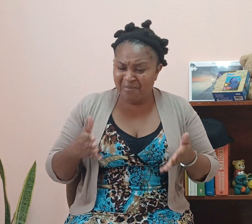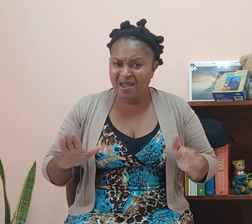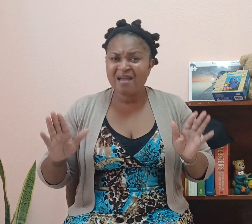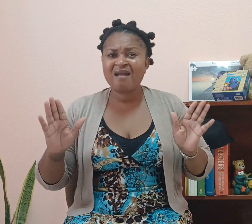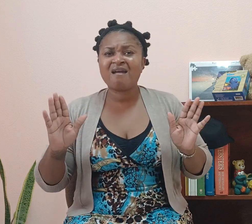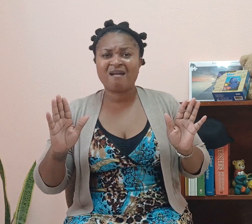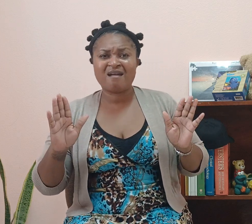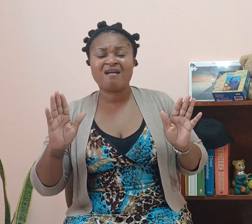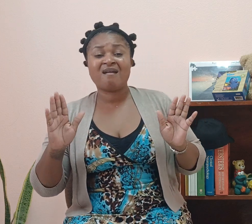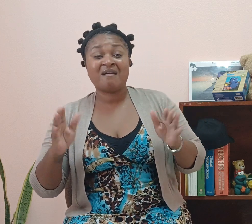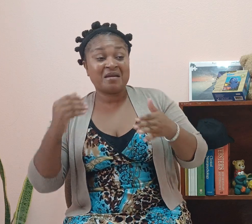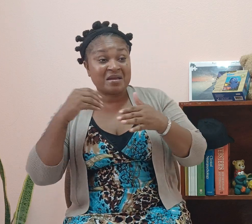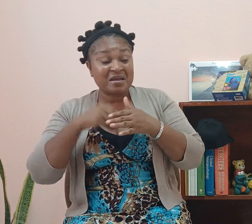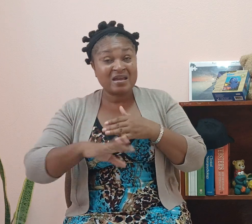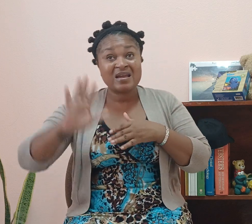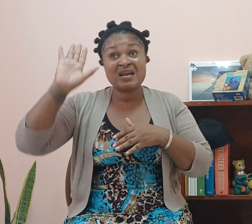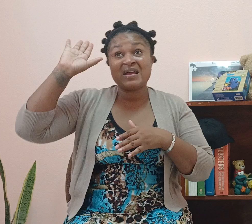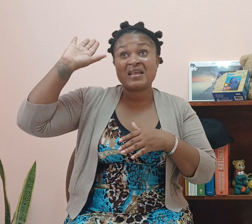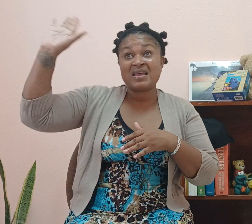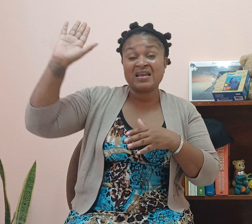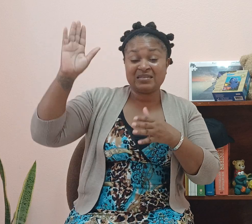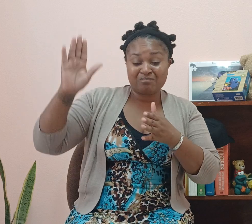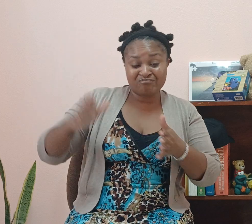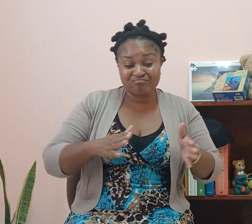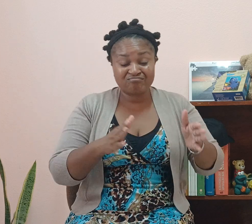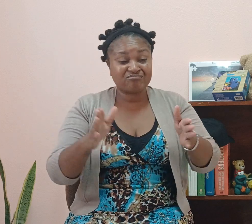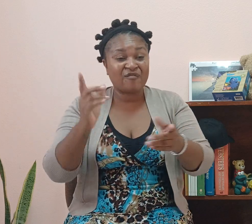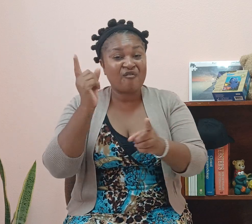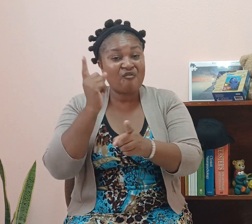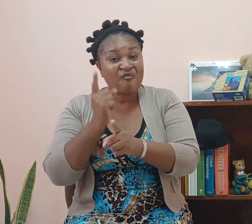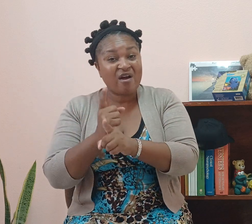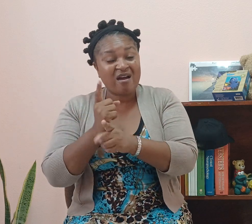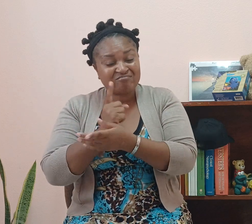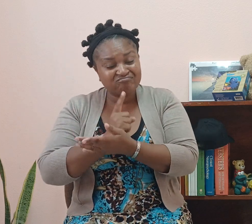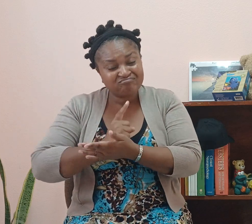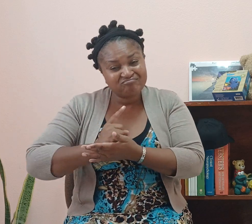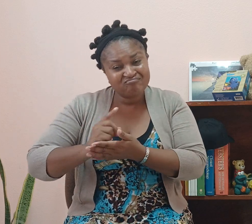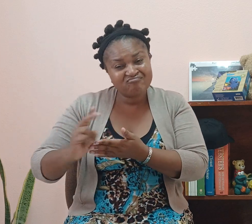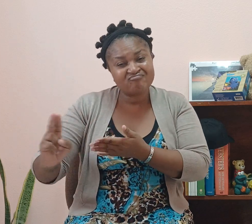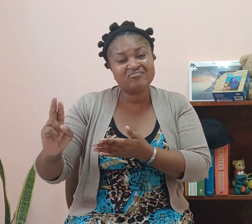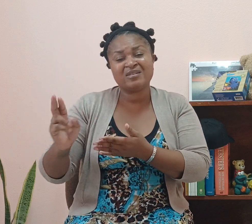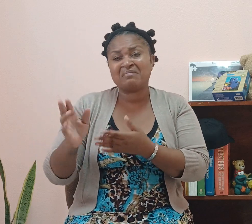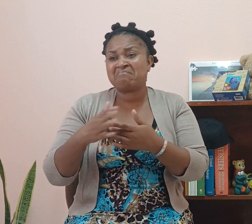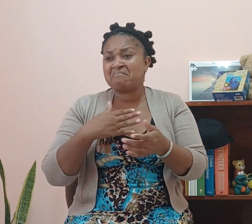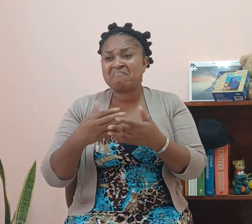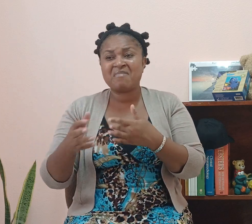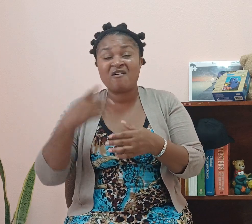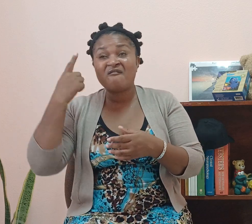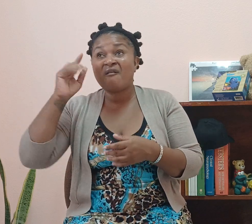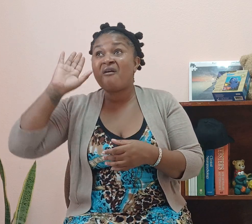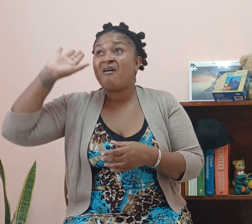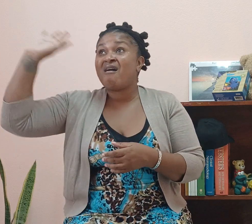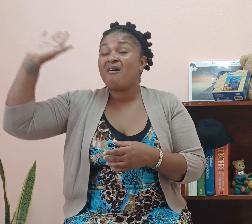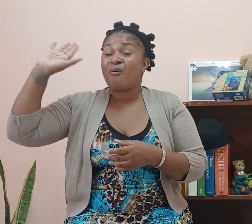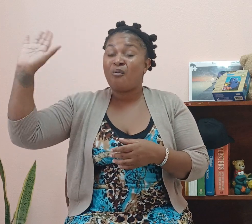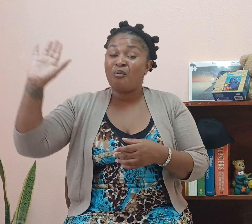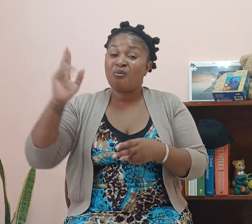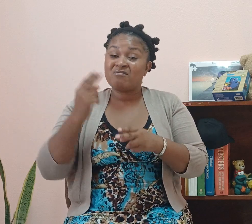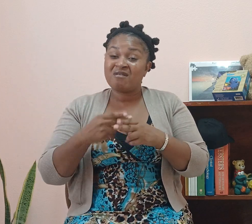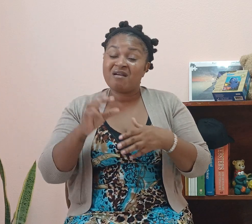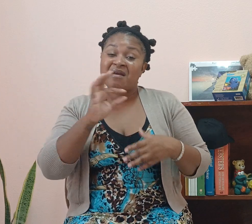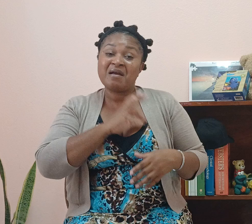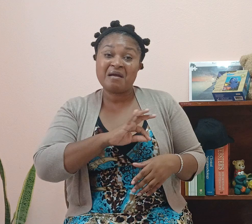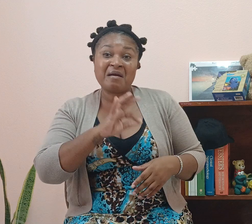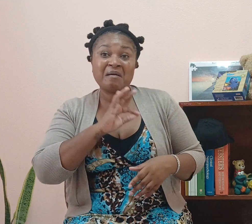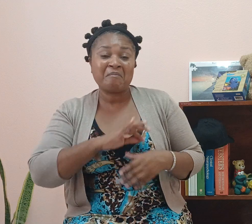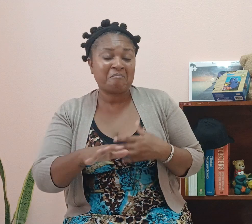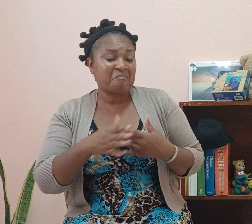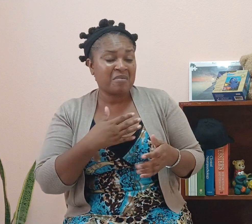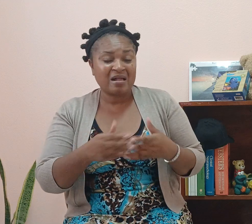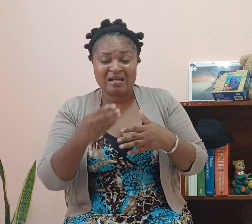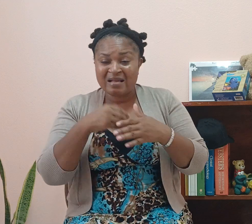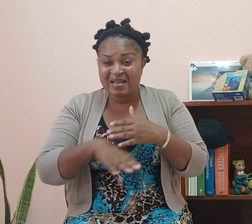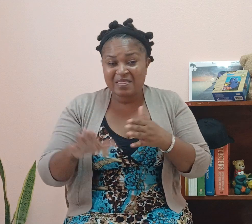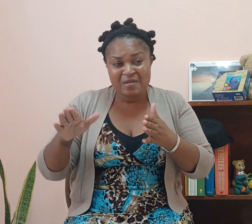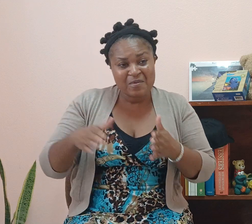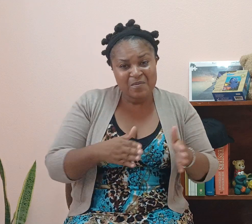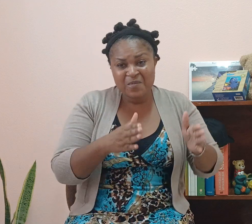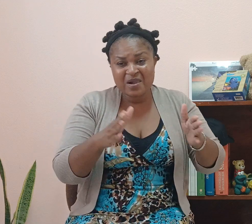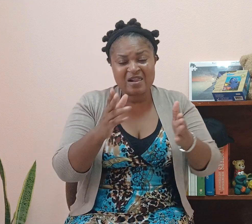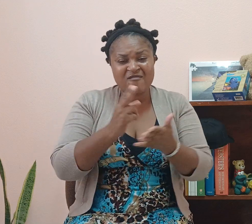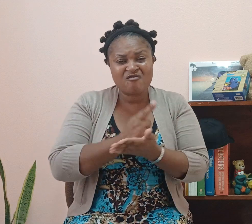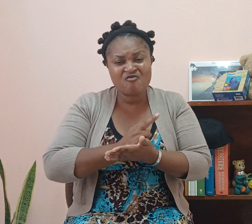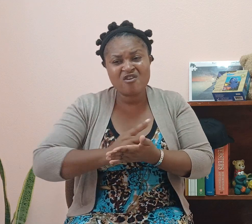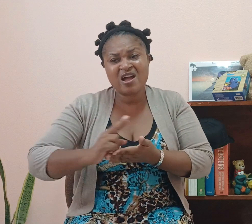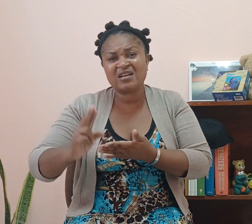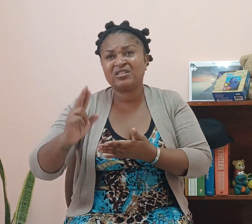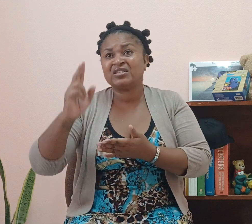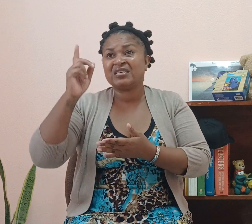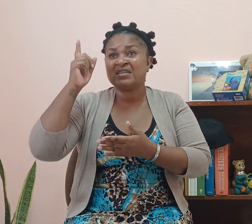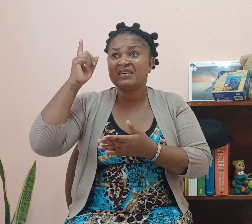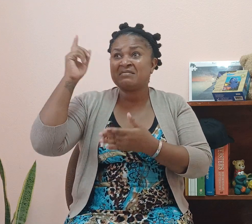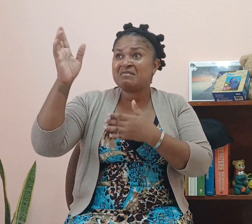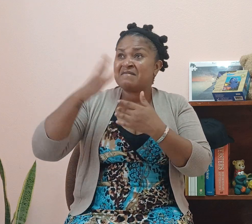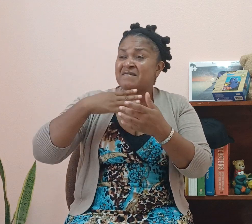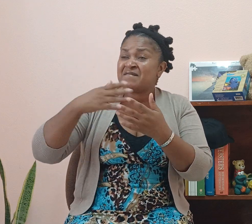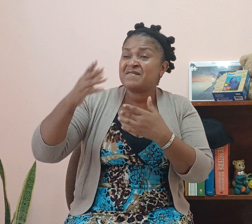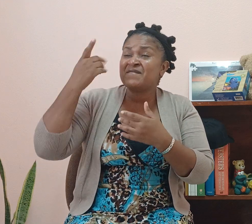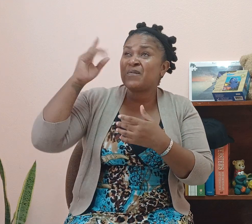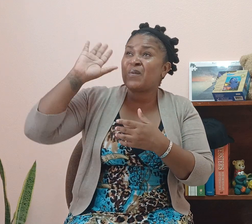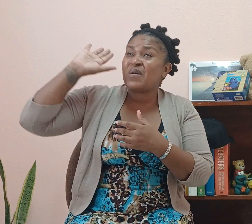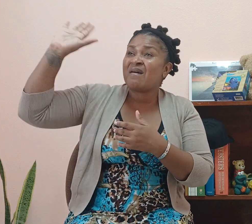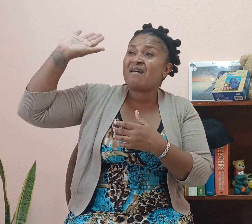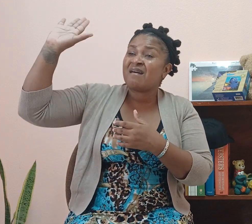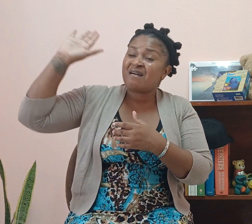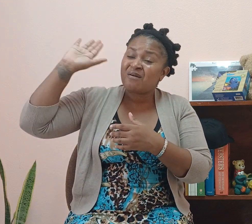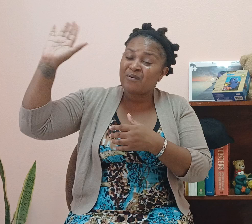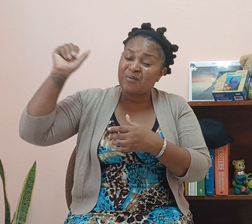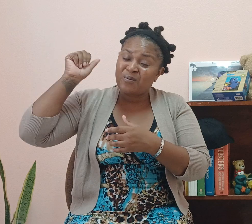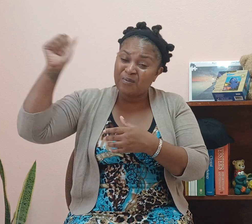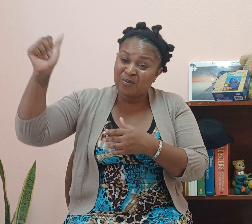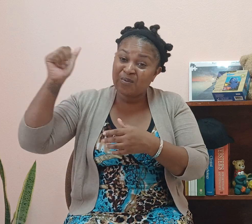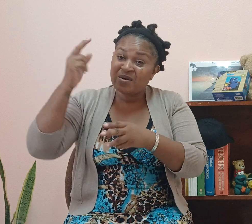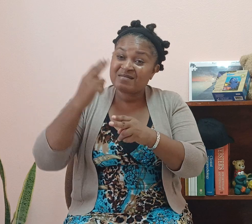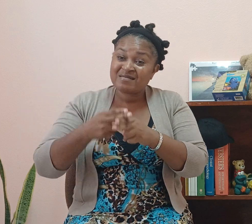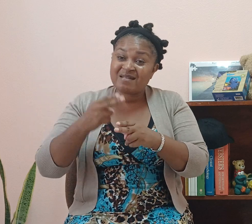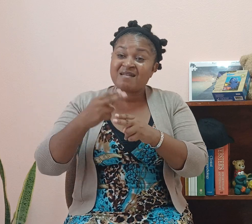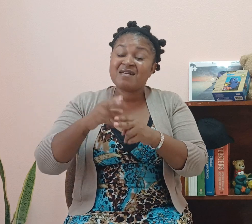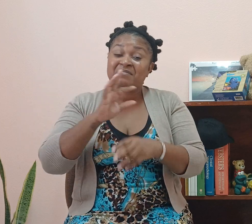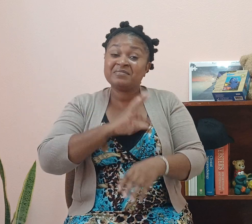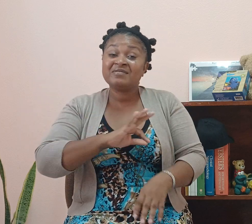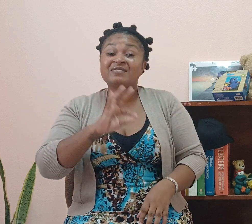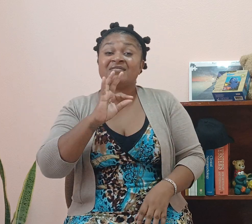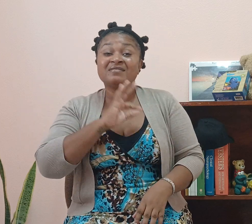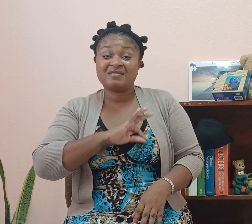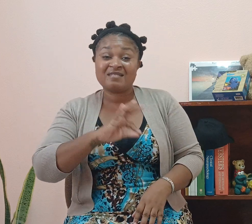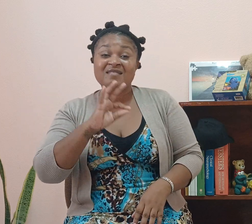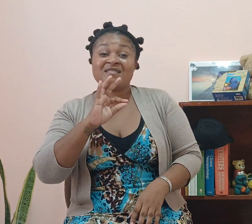Within the paths of righteousness, E'en for His own Name's sake.